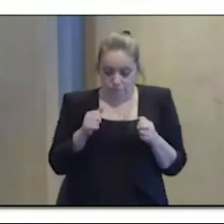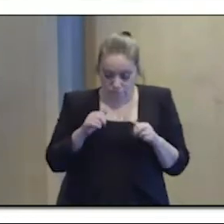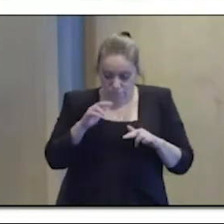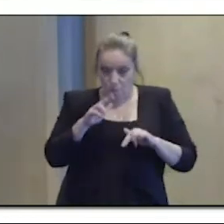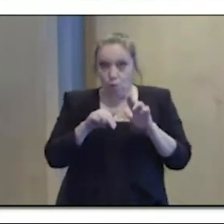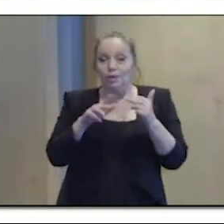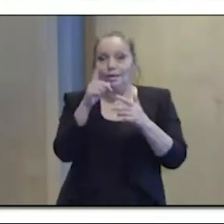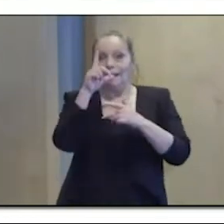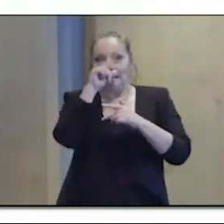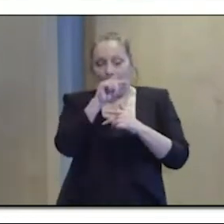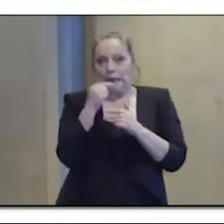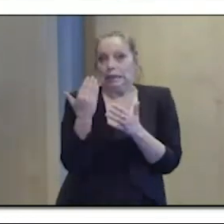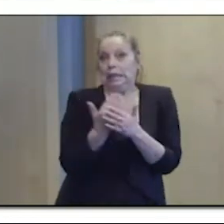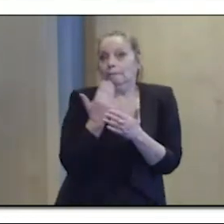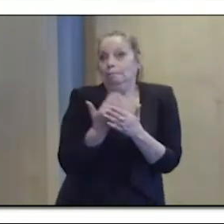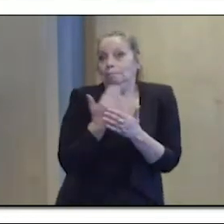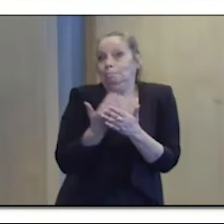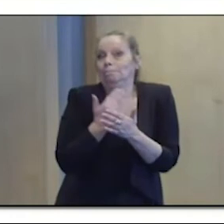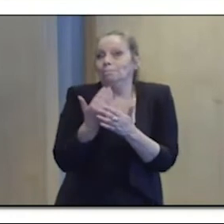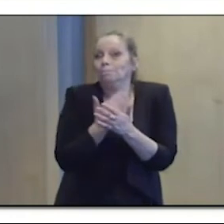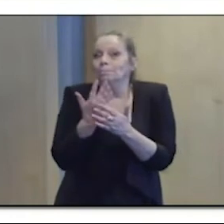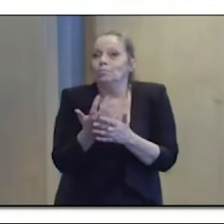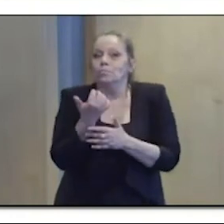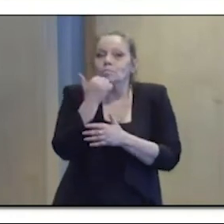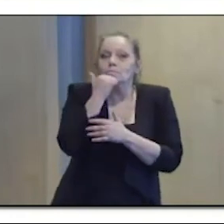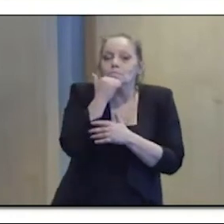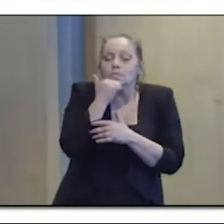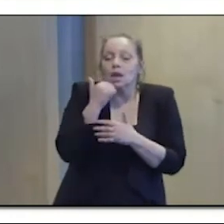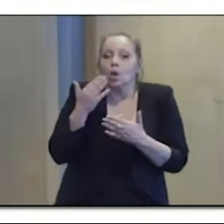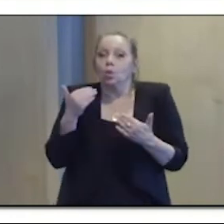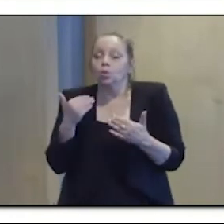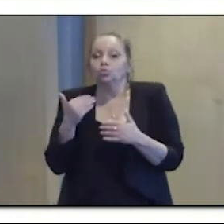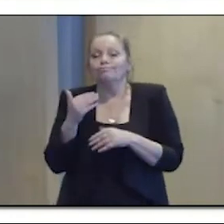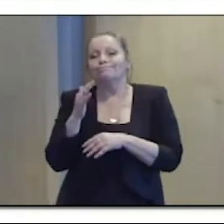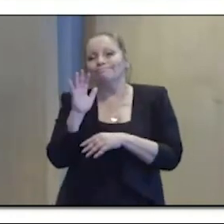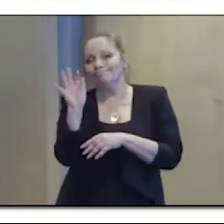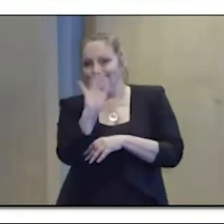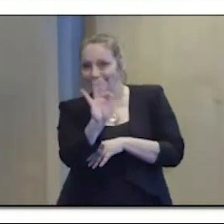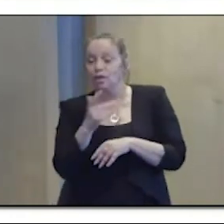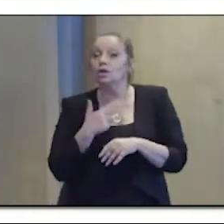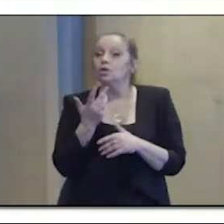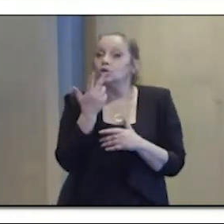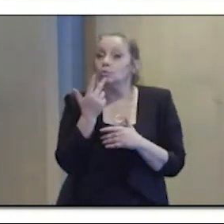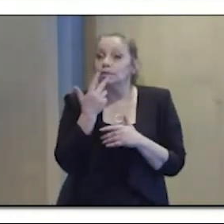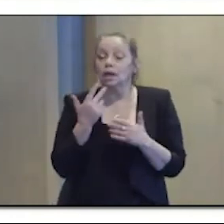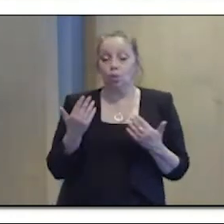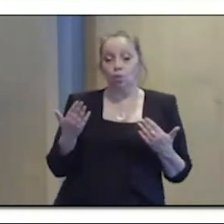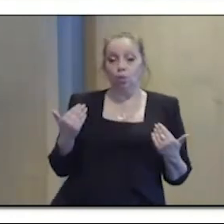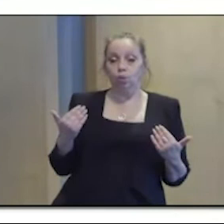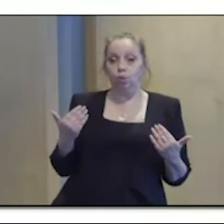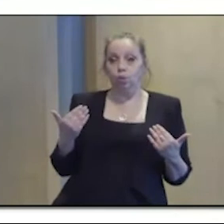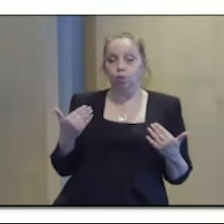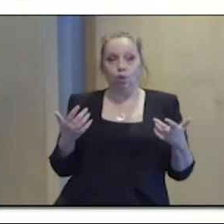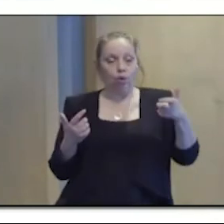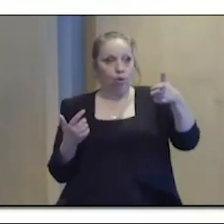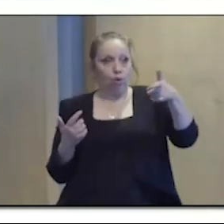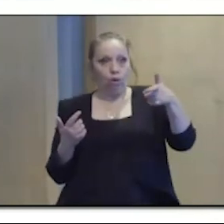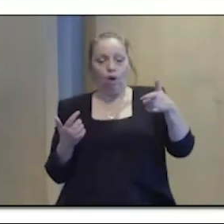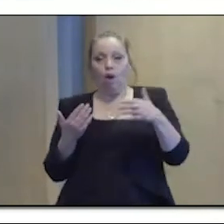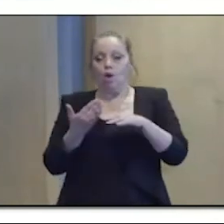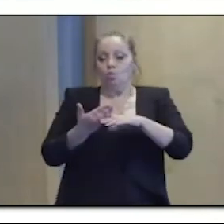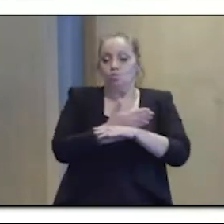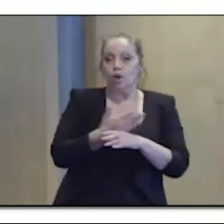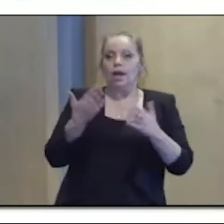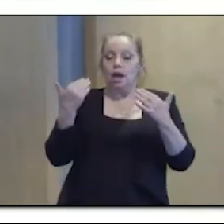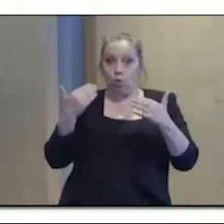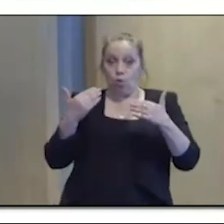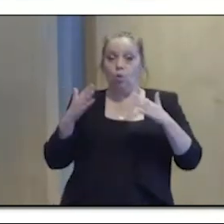able to store hot and cold. So even if we cooled pre-cooled our homes on extreme heat days probably